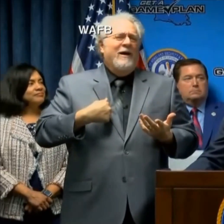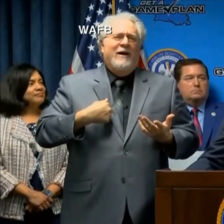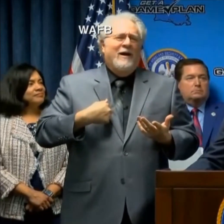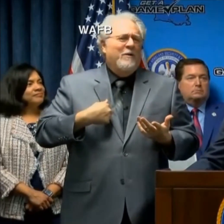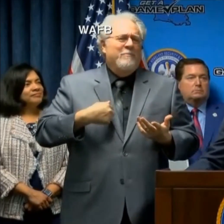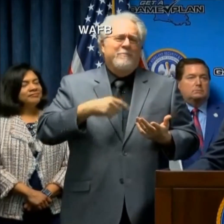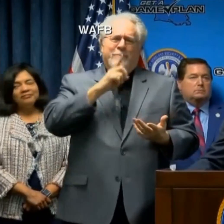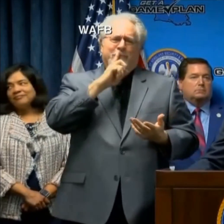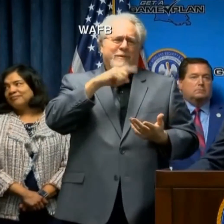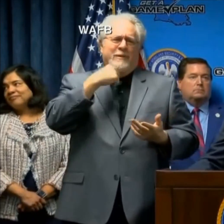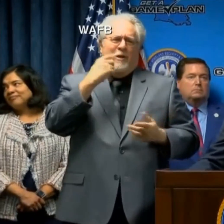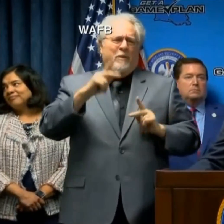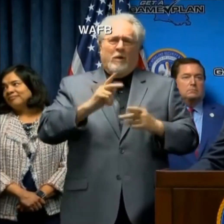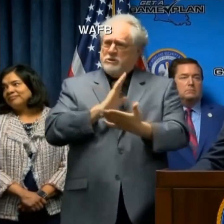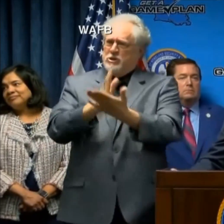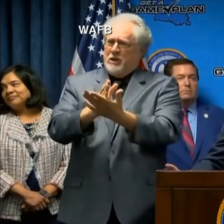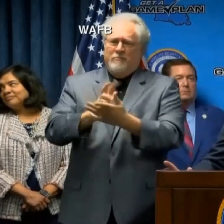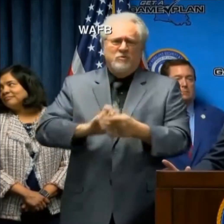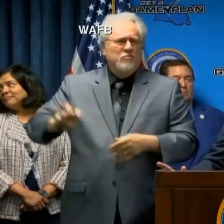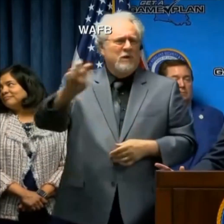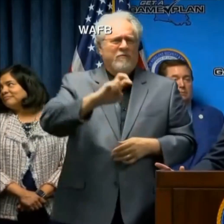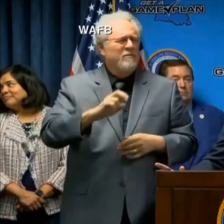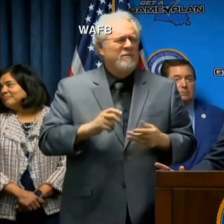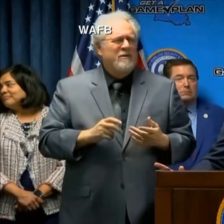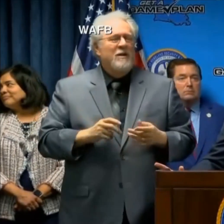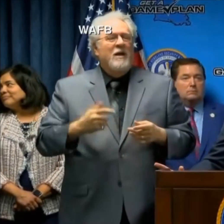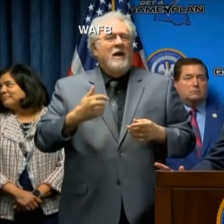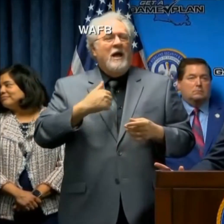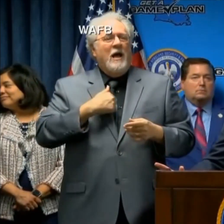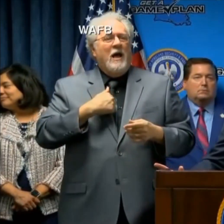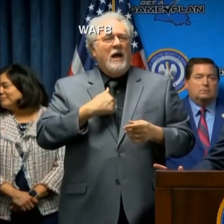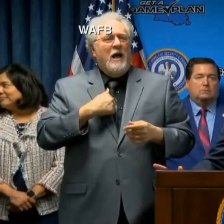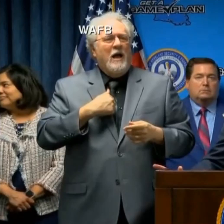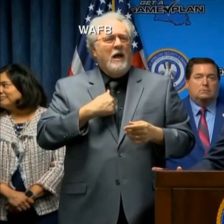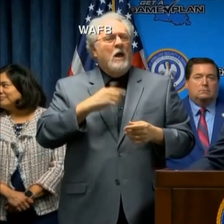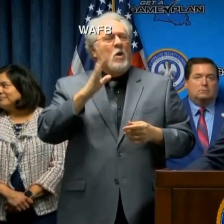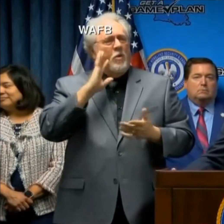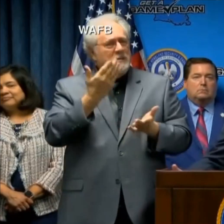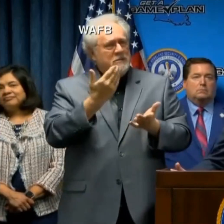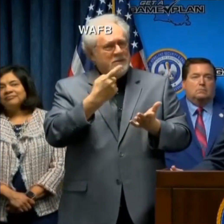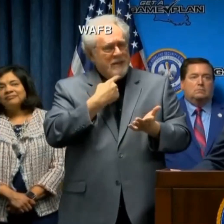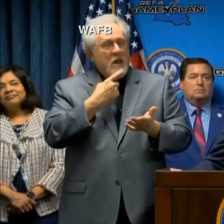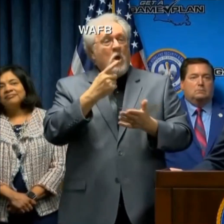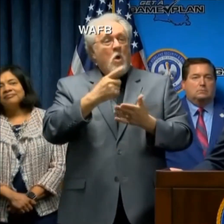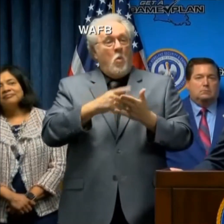that people should stop traveling I will repeat the guidance we've received from